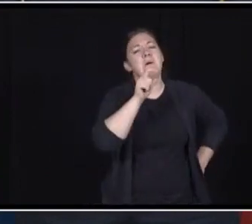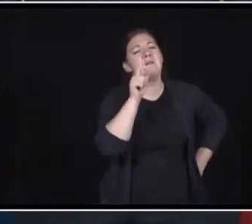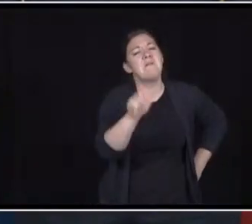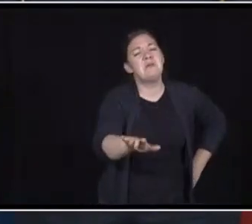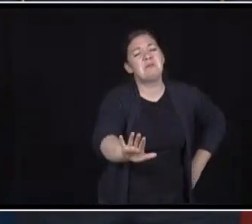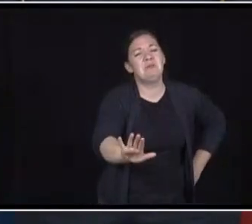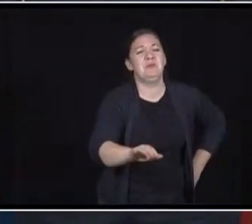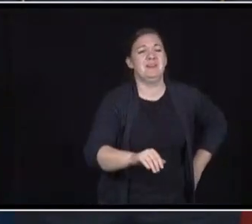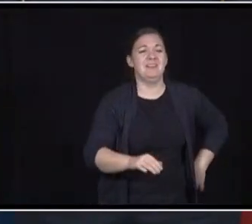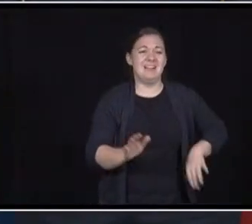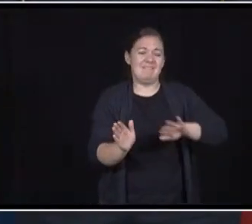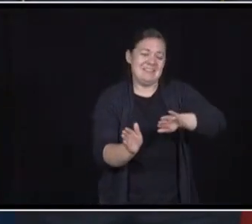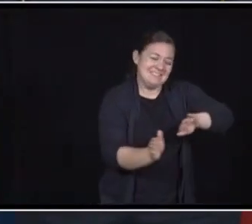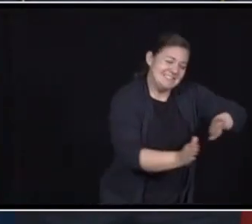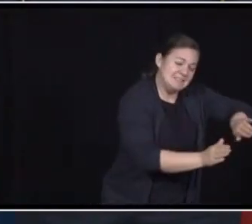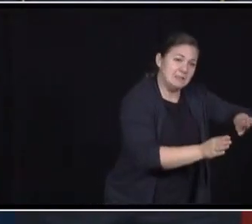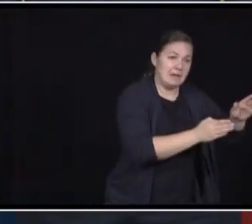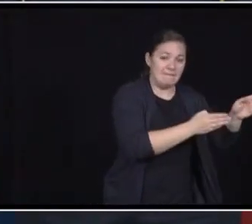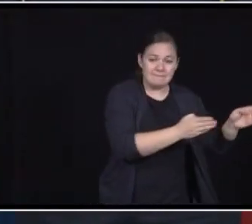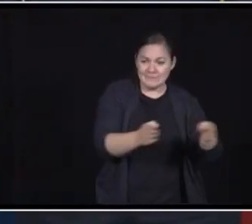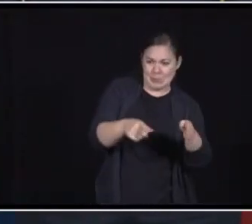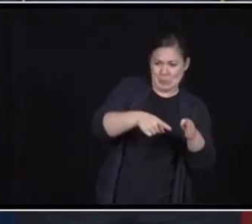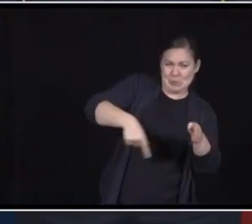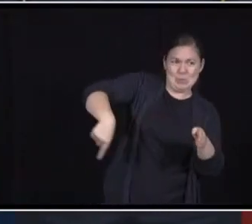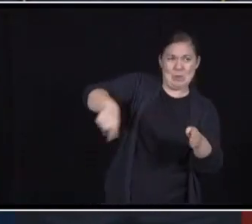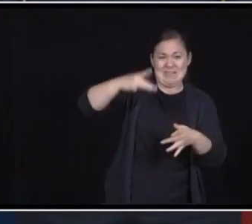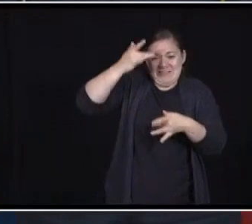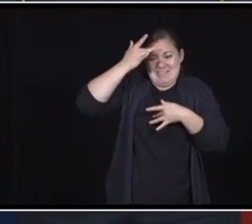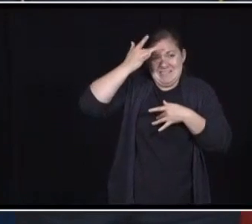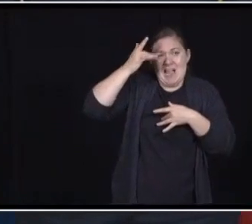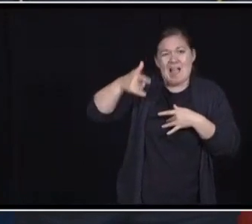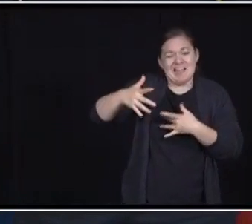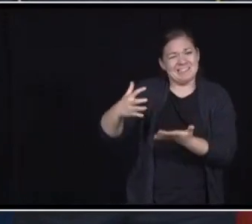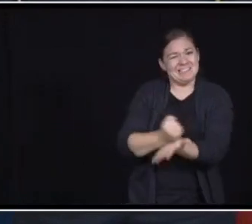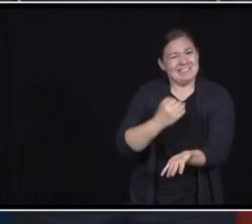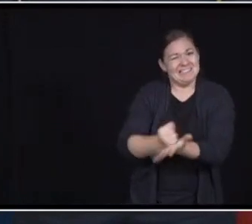Let the people that are showing symptoms get in front of you.